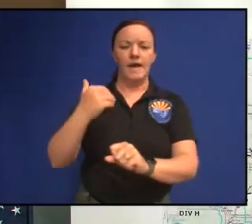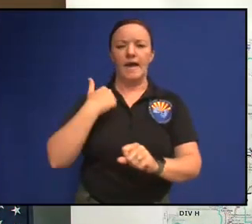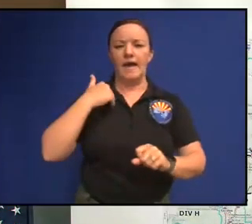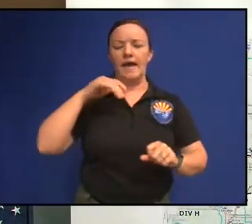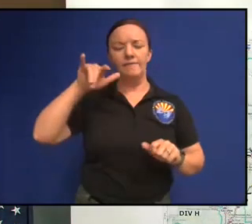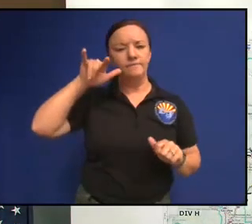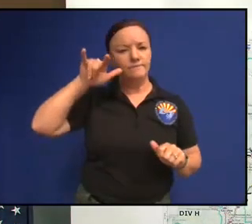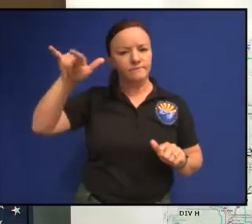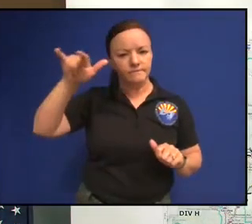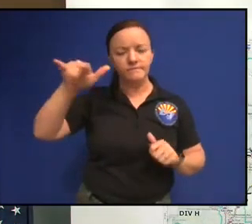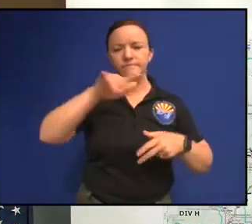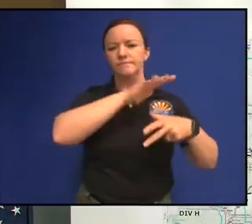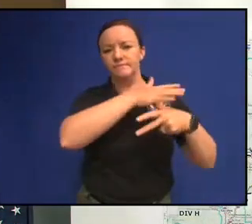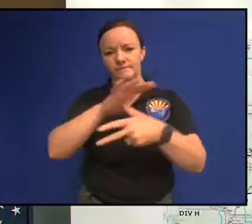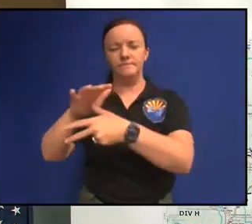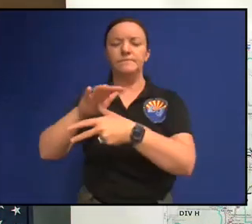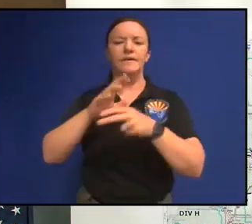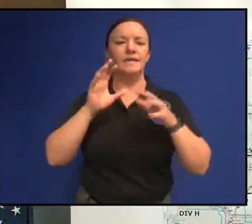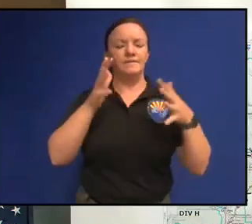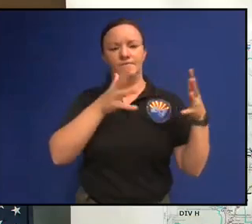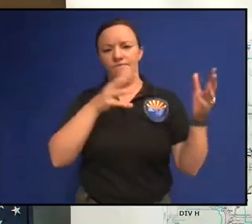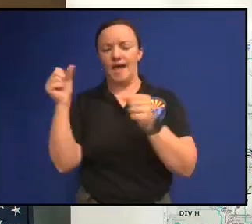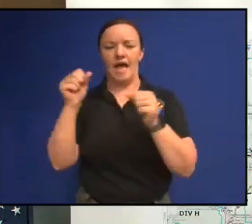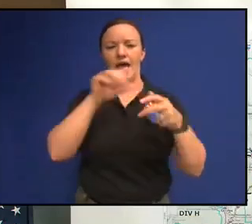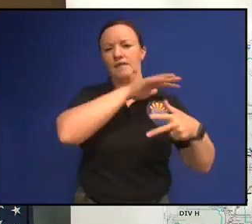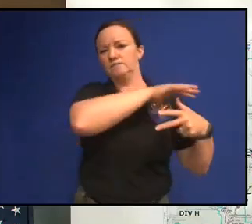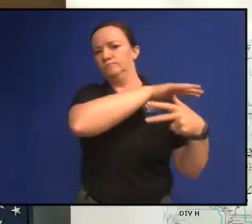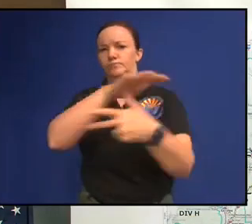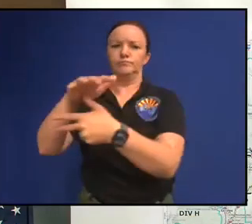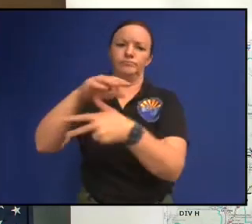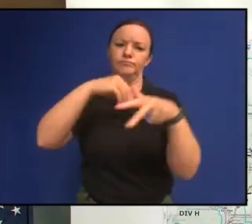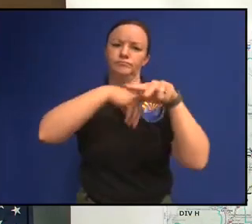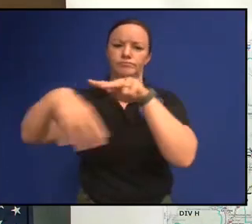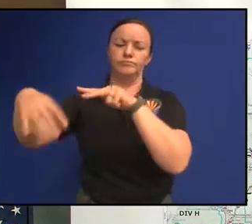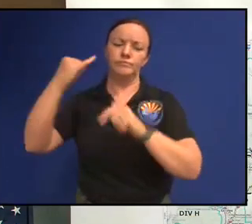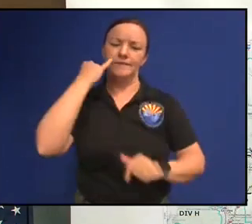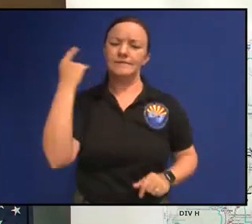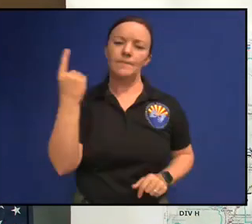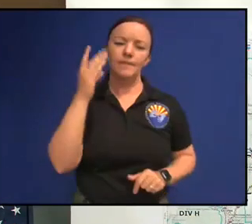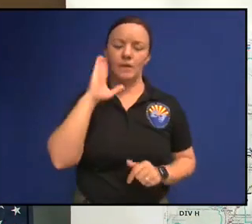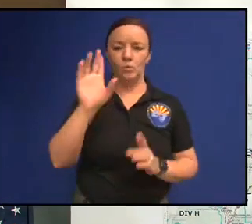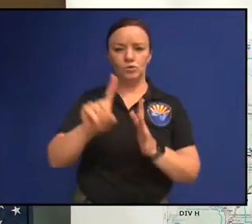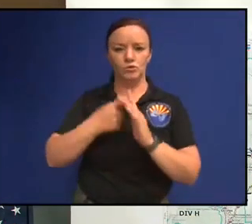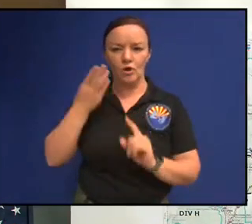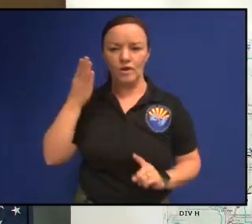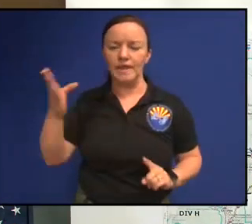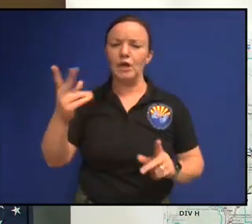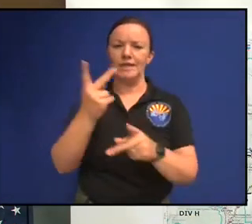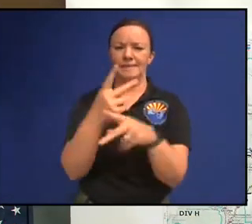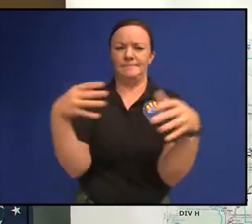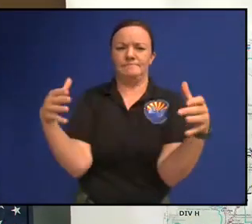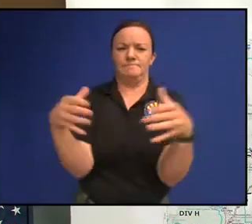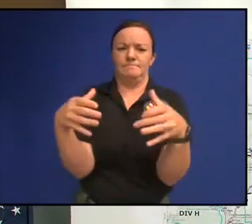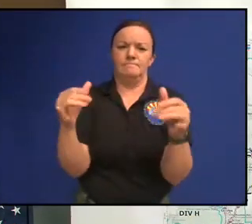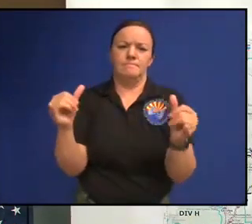TO GET STARTED UP THERE AND KEEP IT SMALL BEFORE IT STARTED TO DEVELOP. CERTAINLY KEEPING AN EYE ON THINGS UP IN THERE.